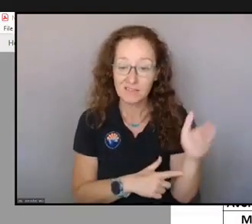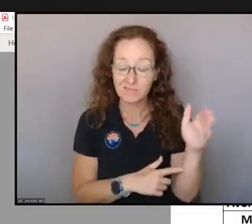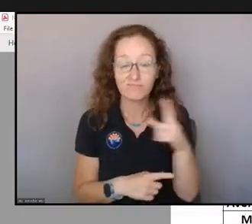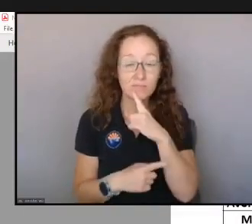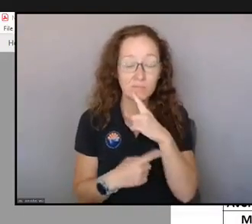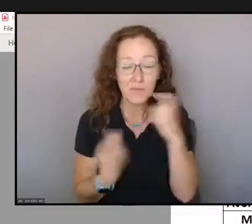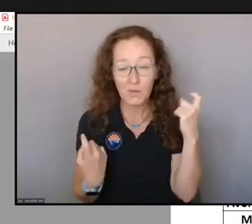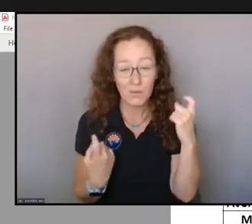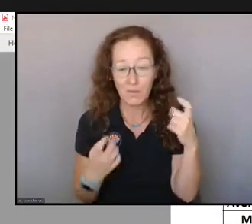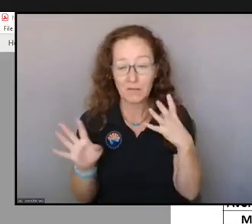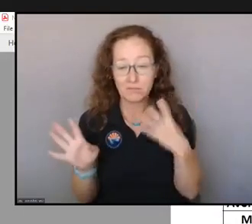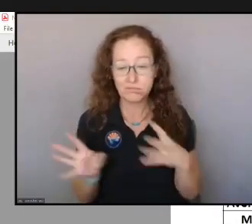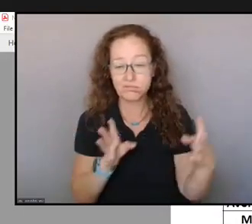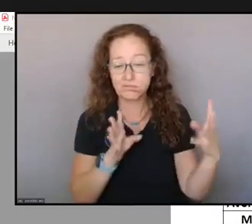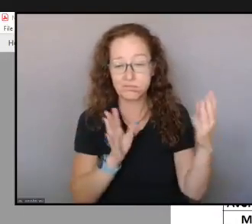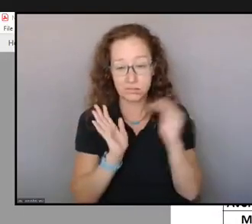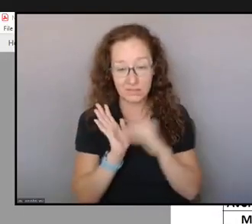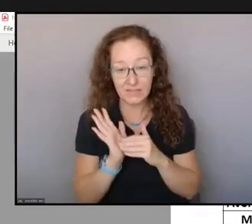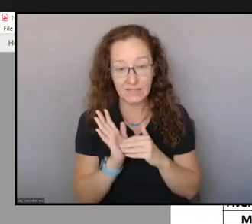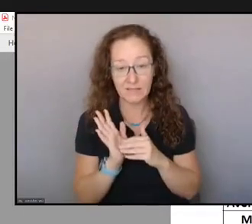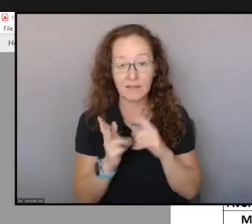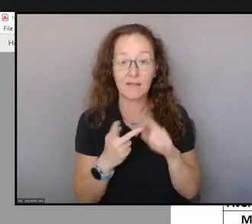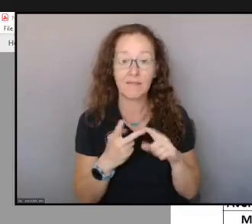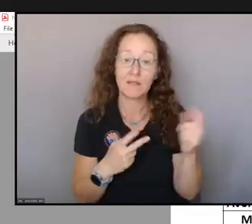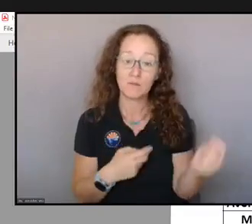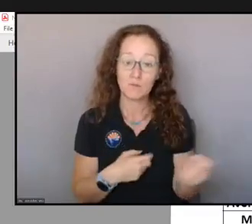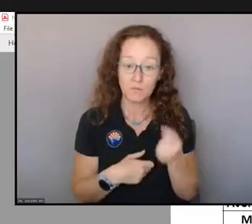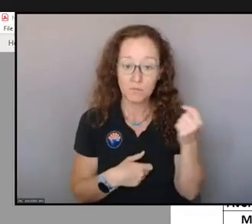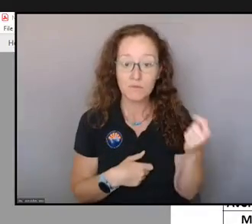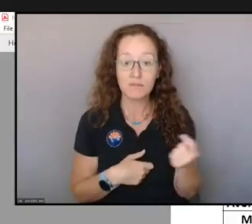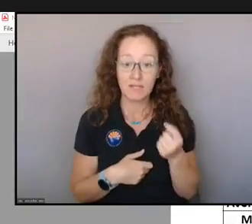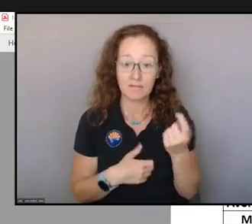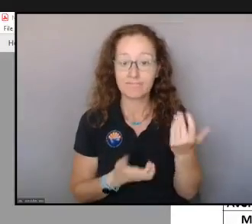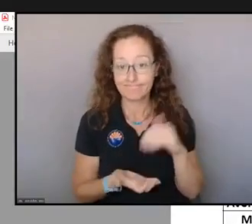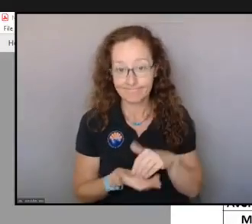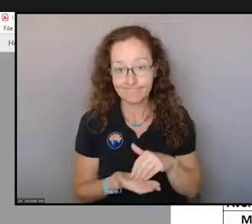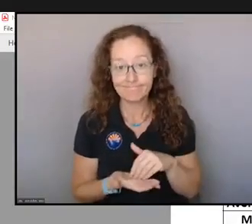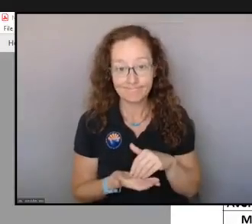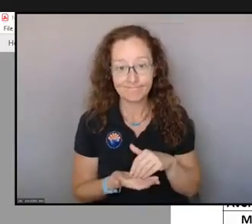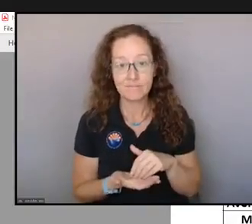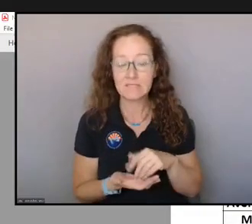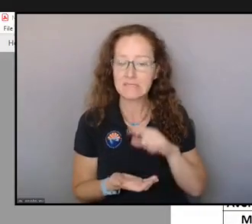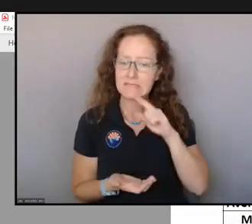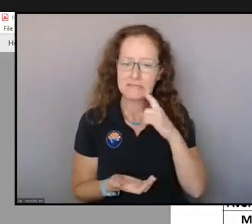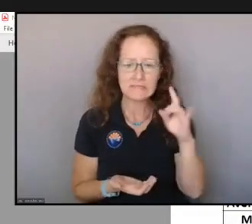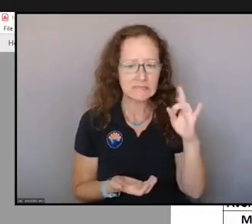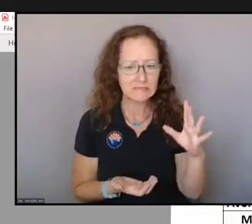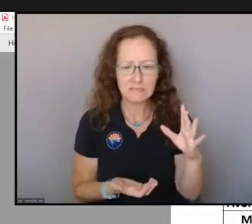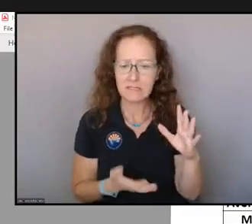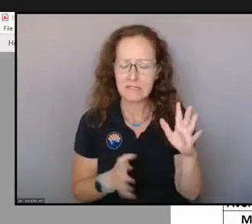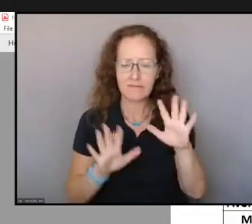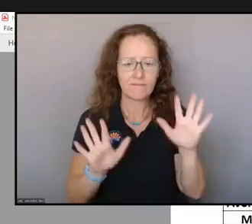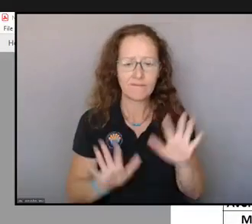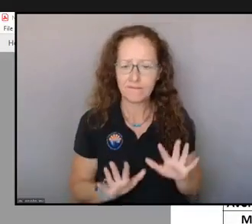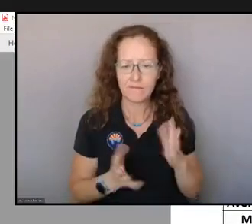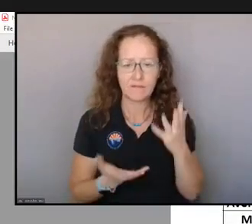DRY, WINDY CONDITIONS WILL PREVAIL. AS WE GET INTO TUESDAY, ONCE AGAIN WE HAVE CRITICAL FIRE WEATHER, PROBABLY WILL BE UPGRADED TO A RED FLAG